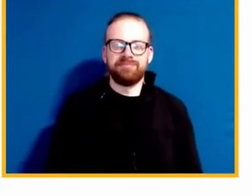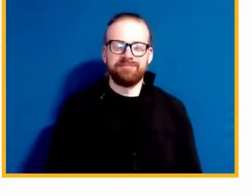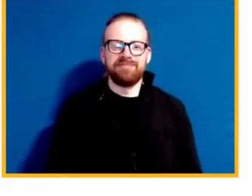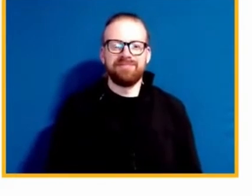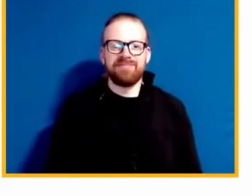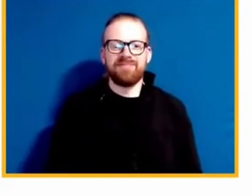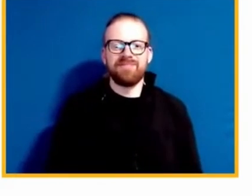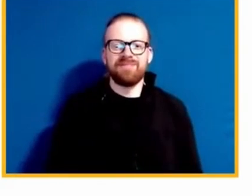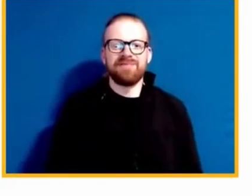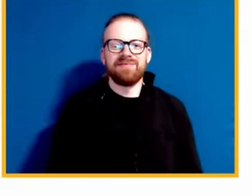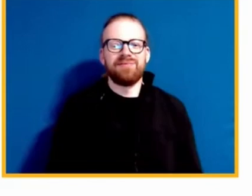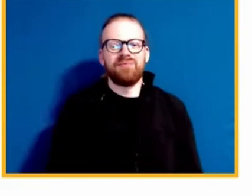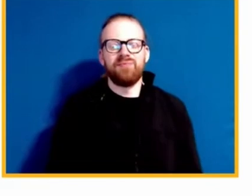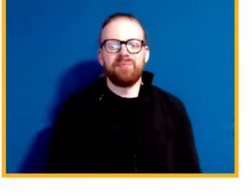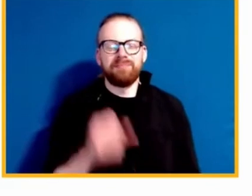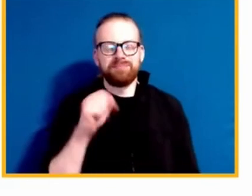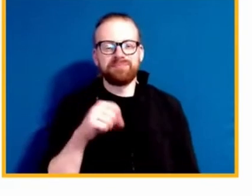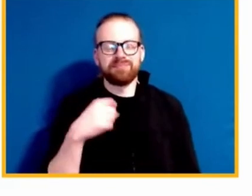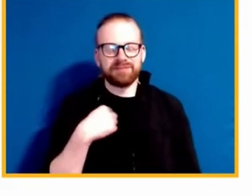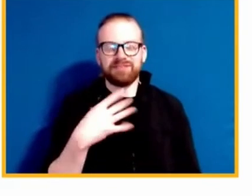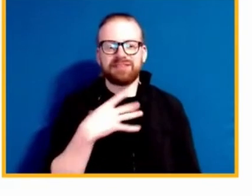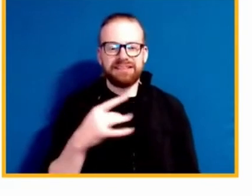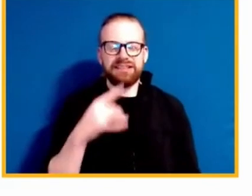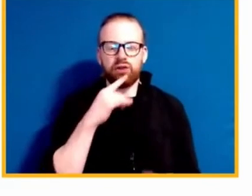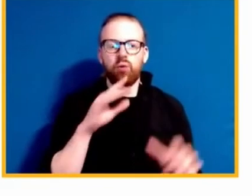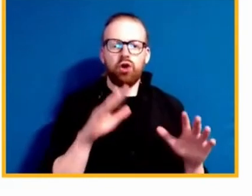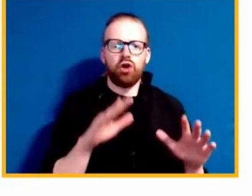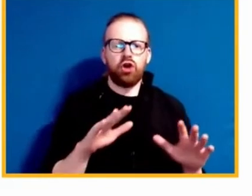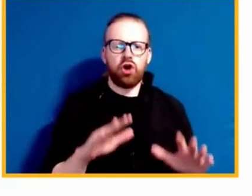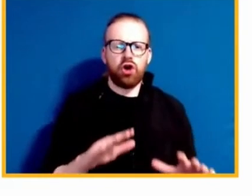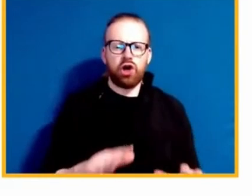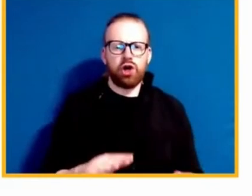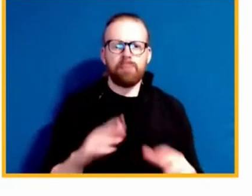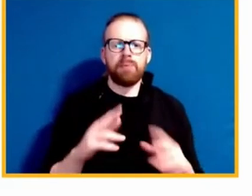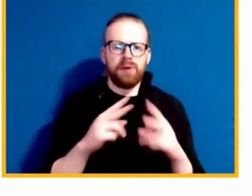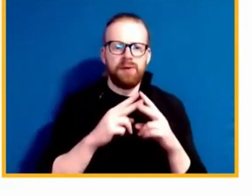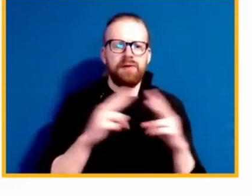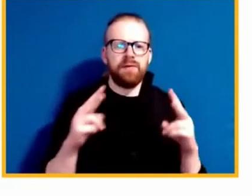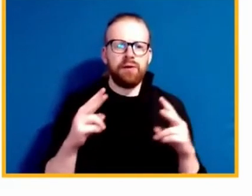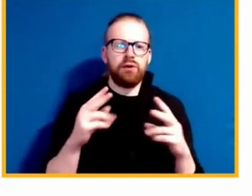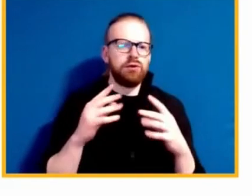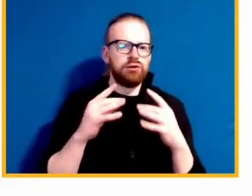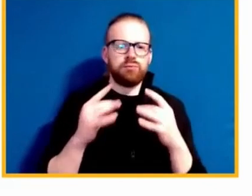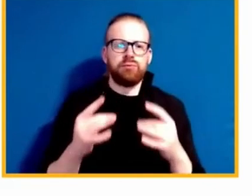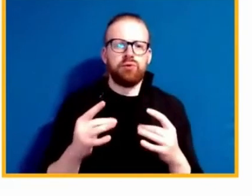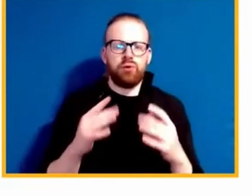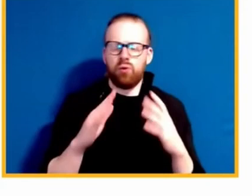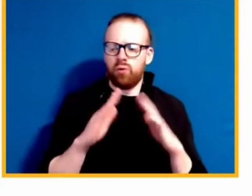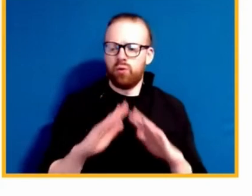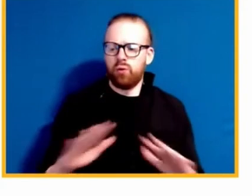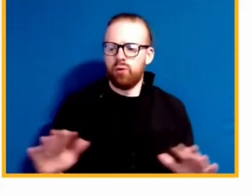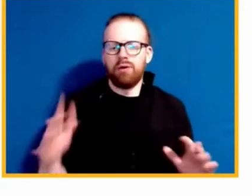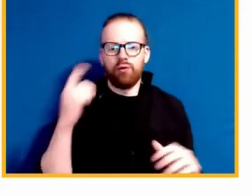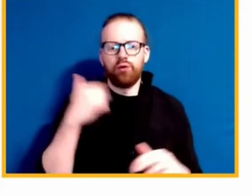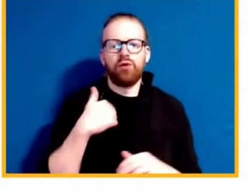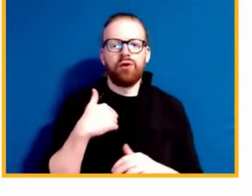[Kendi] Well Tempo, I really liked how calm it was. The performance was very very soothing at least for me. I loved how